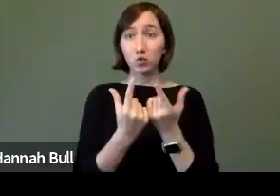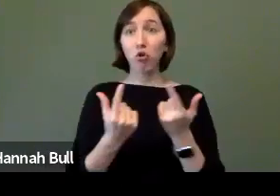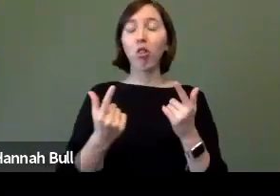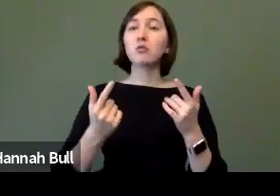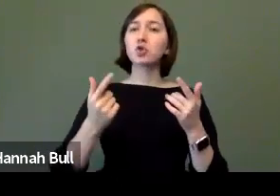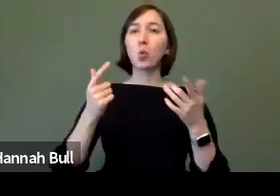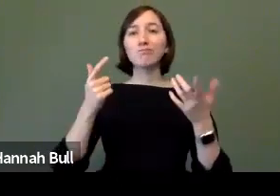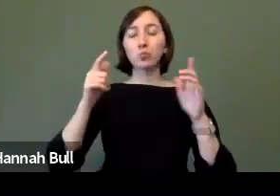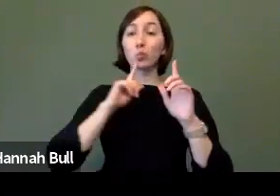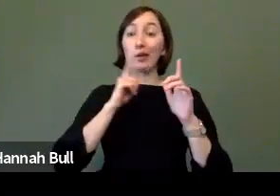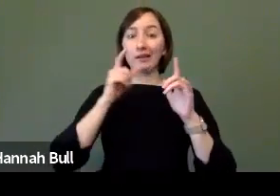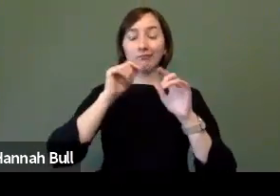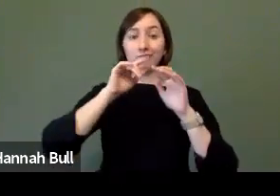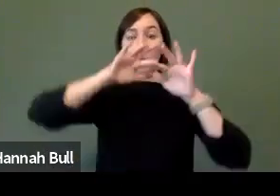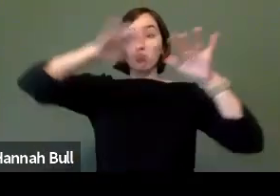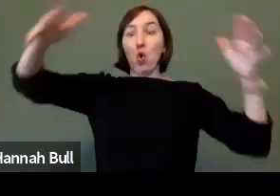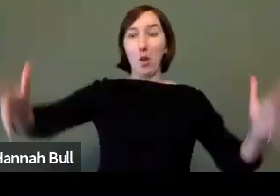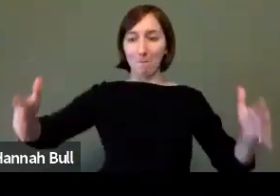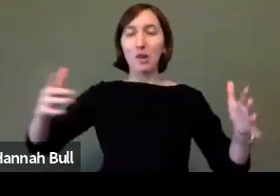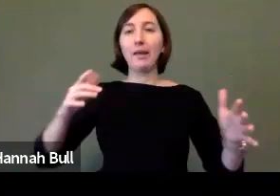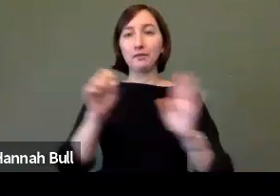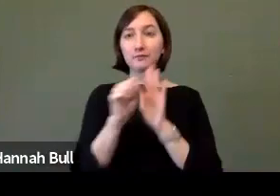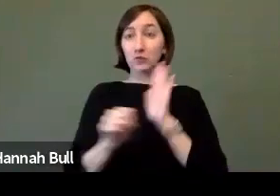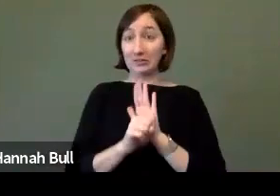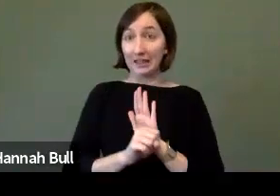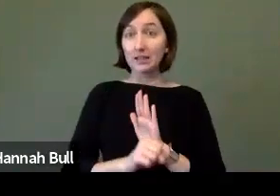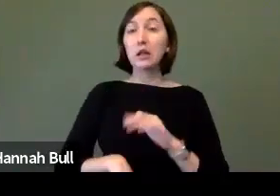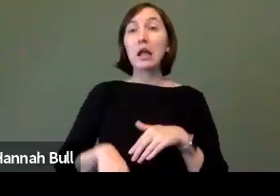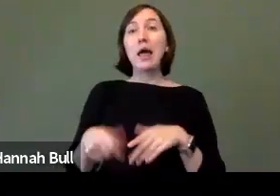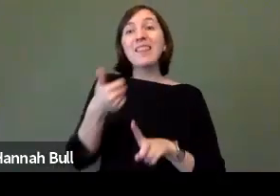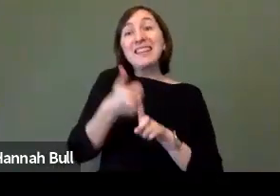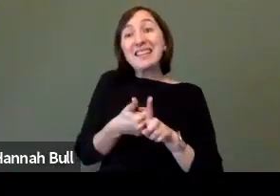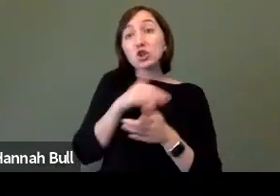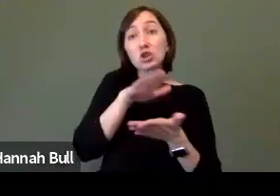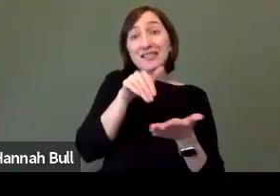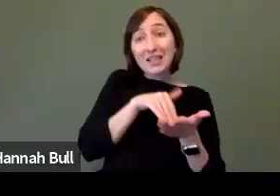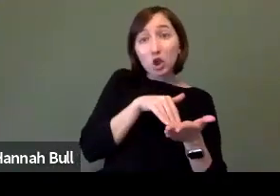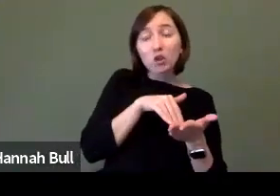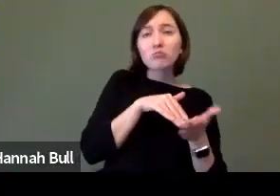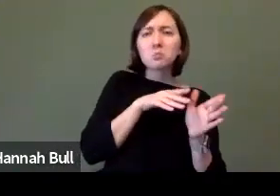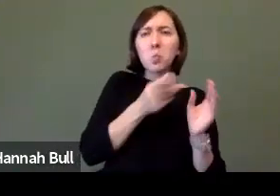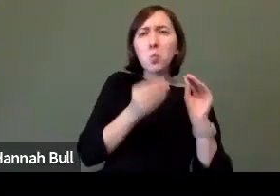and then coverage will be a little different depending on where you are.